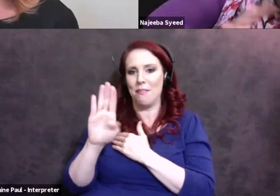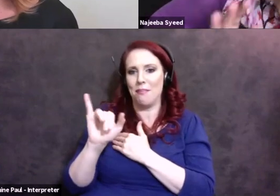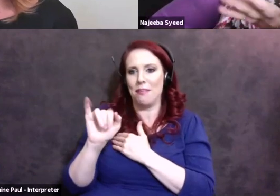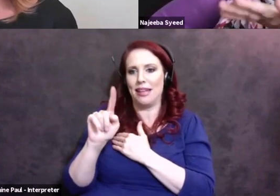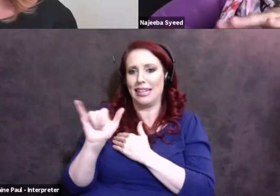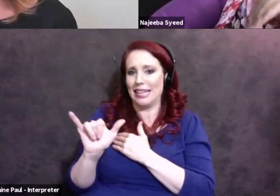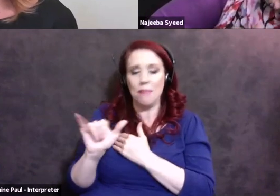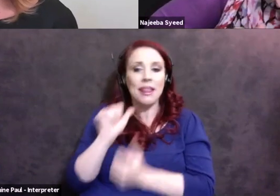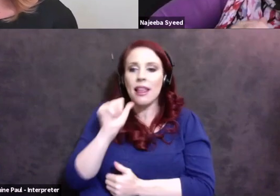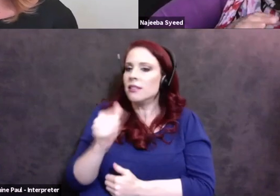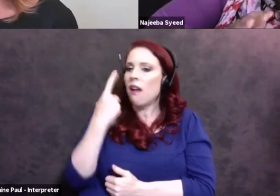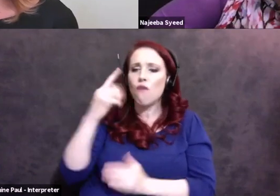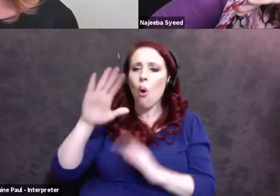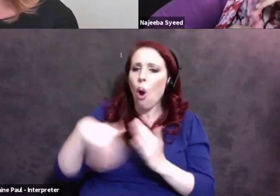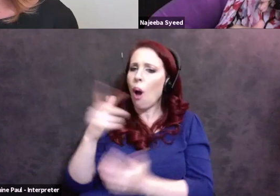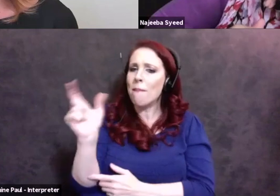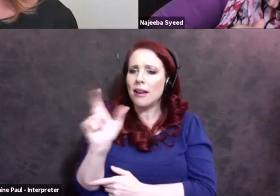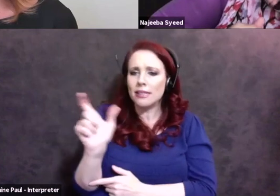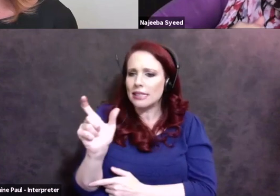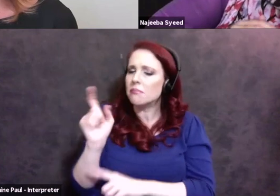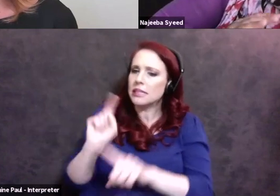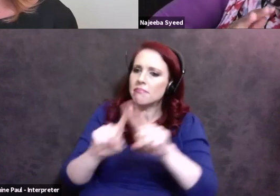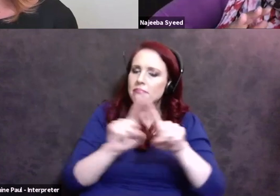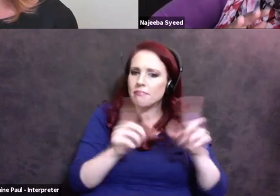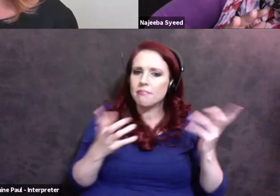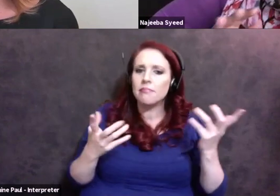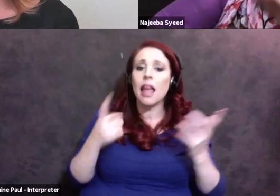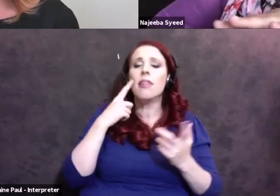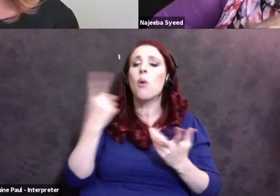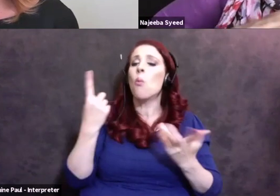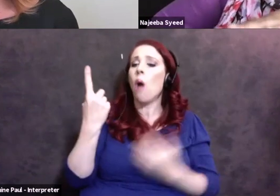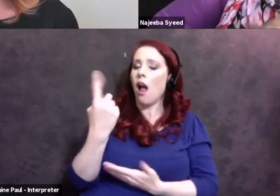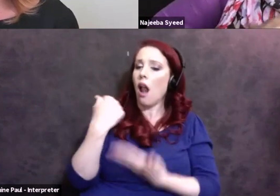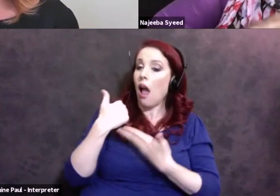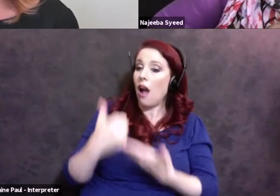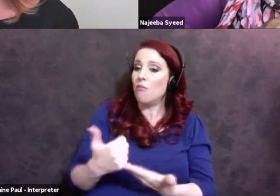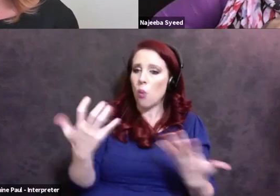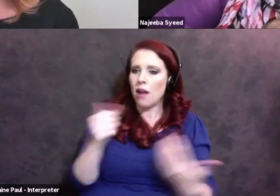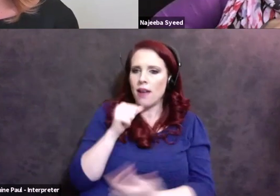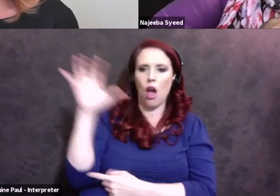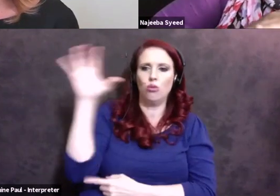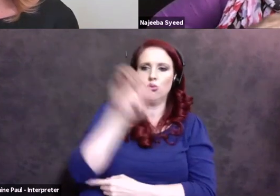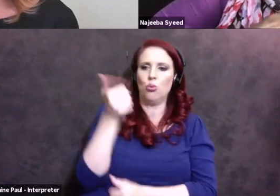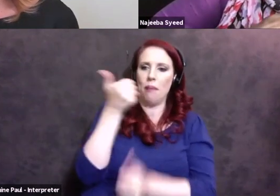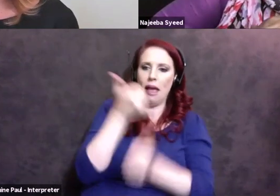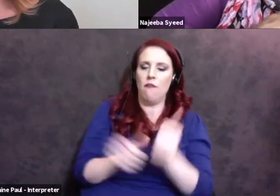for all Muslims and I think one of things that's helpful is not to assume every Muslim is going to have the same set of needs.